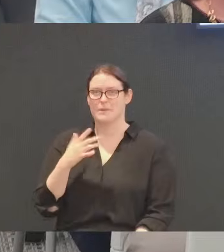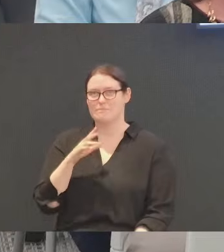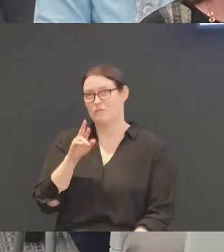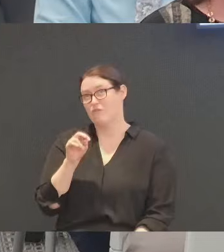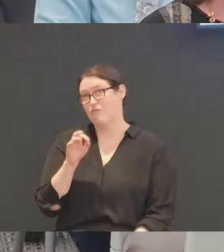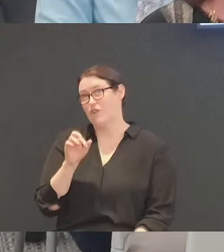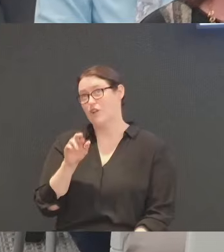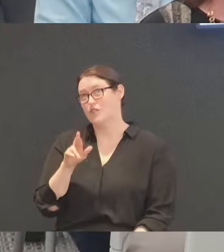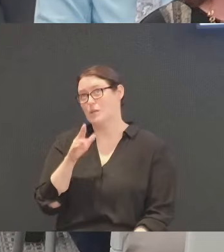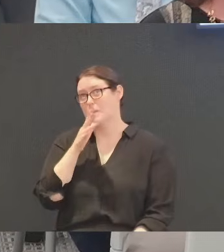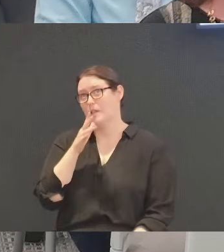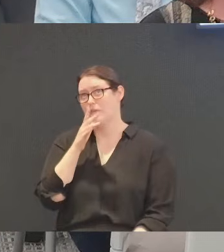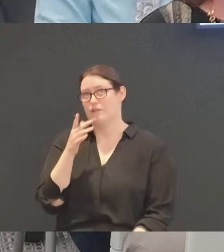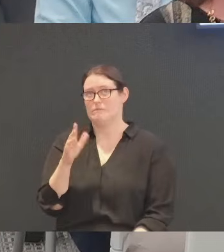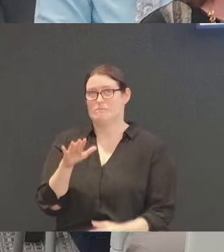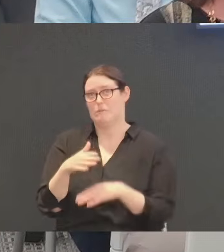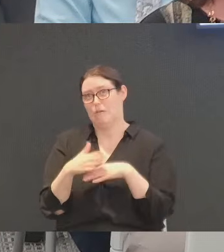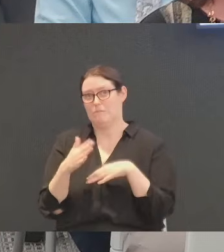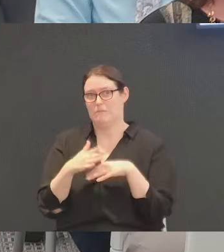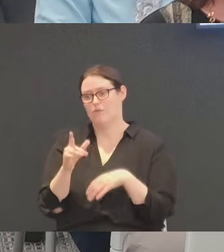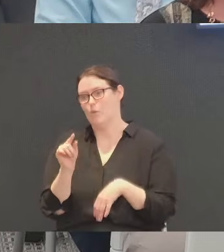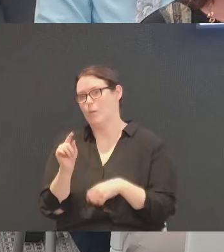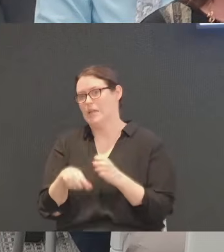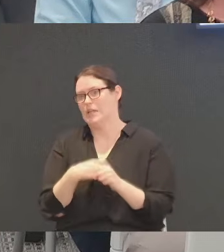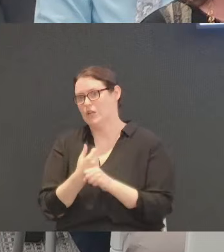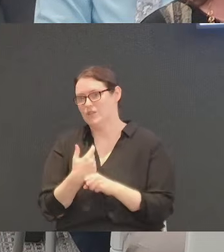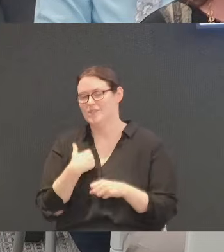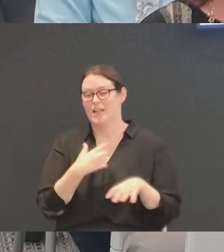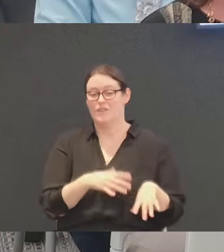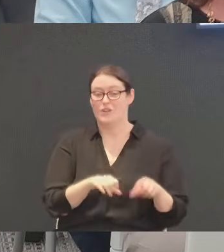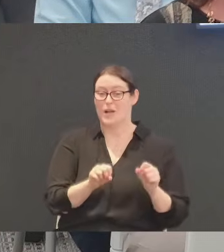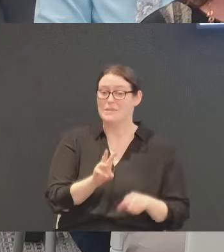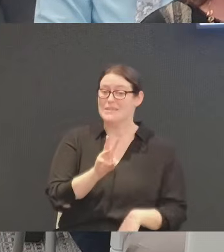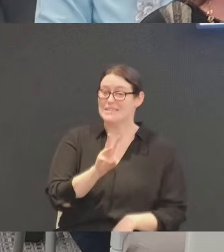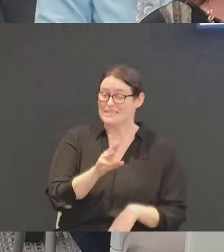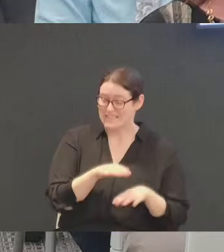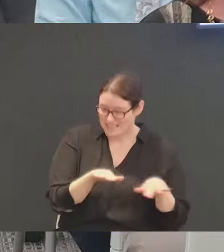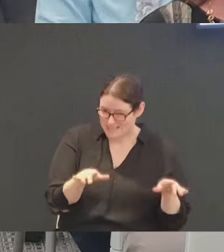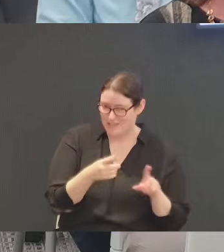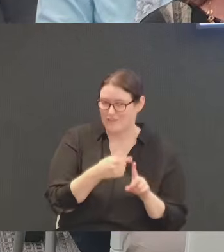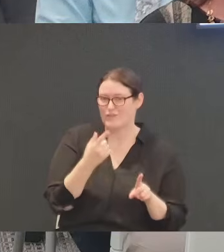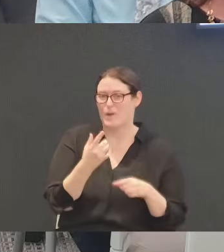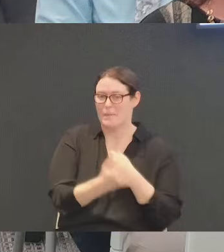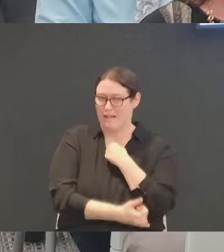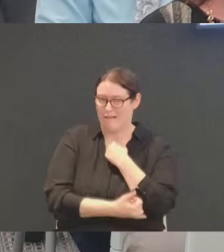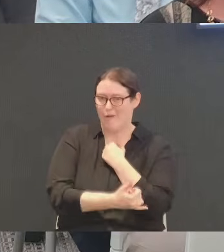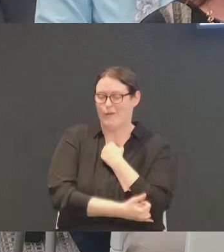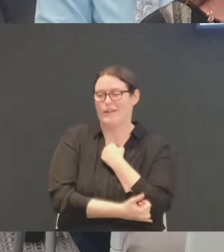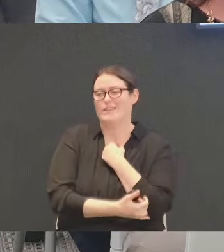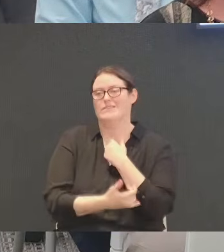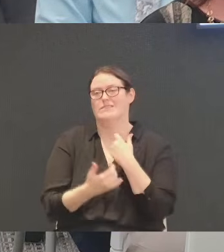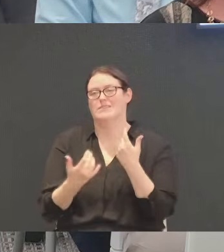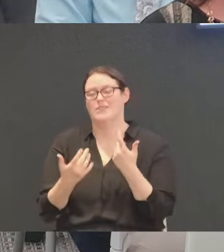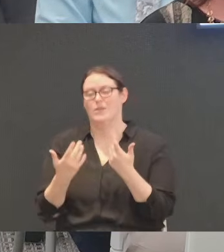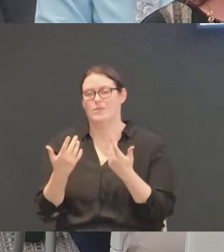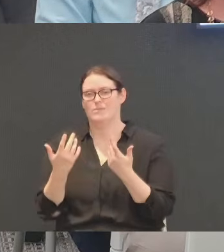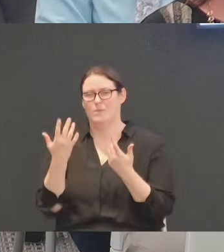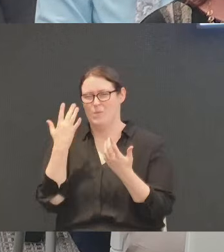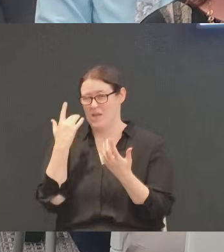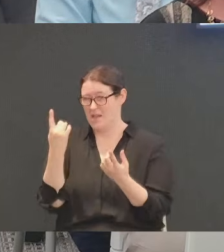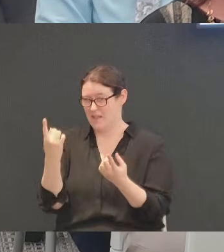and on for over 20 years. I've adopted six kids from the county. I'm here tonight and hope that